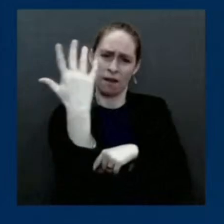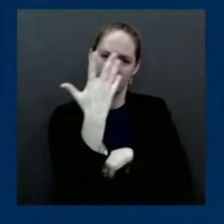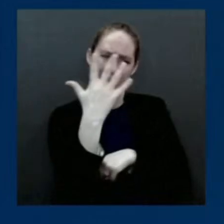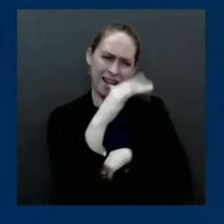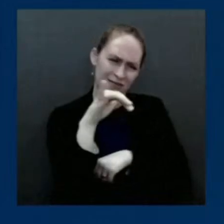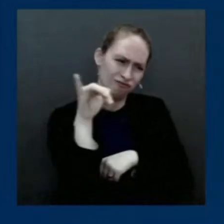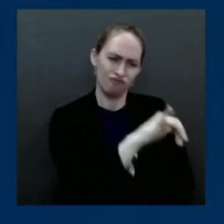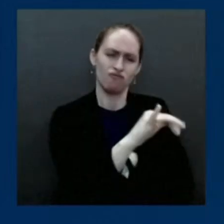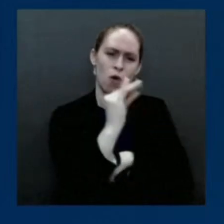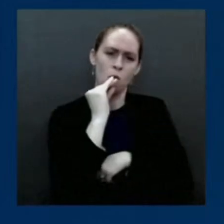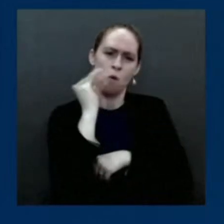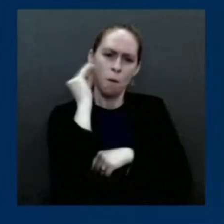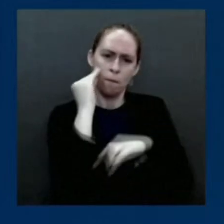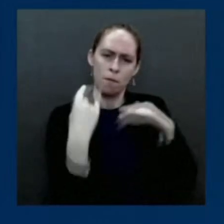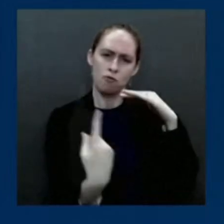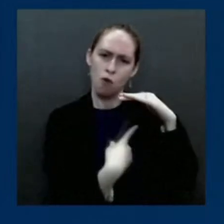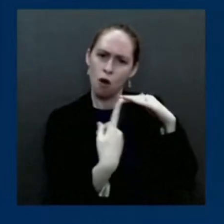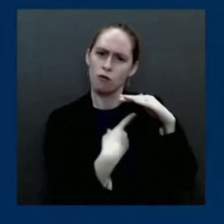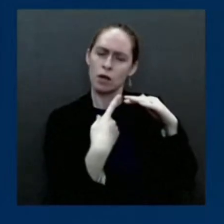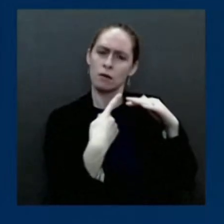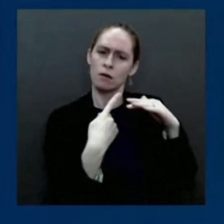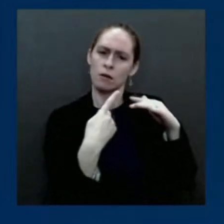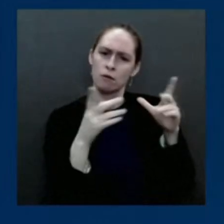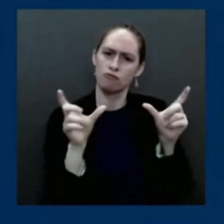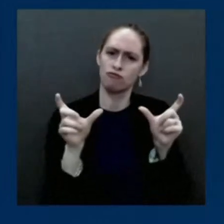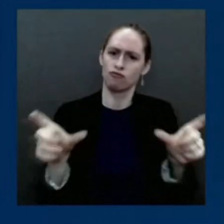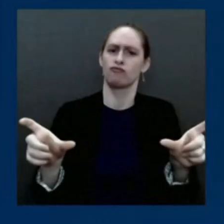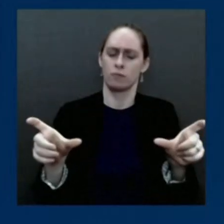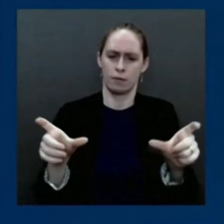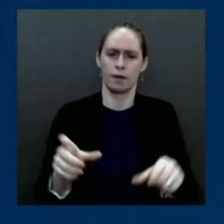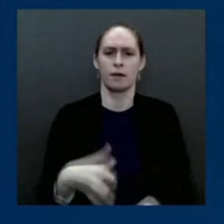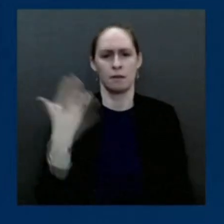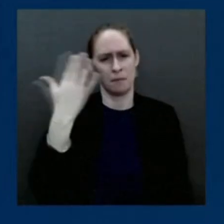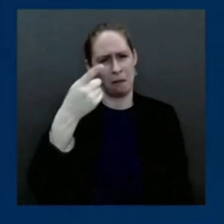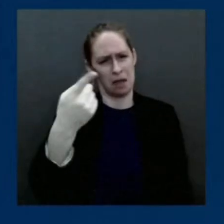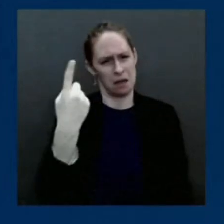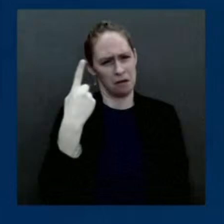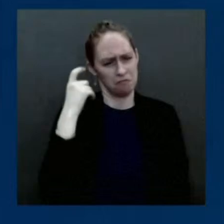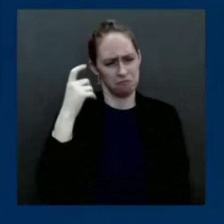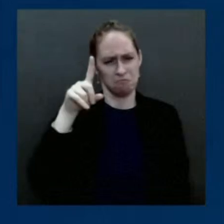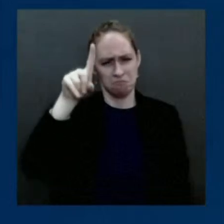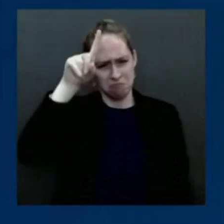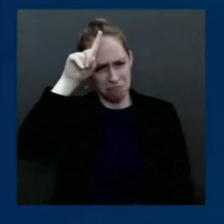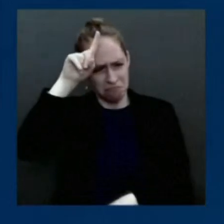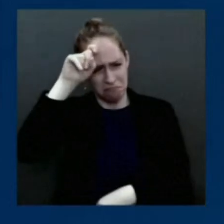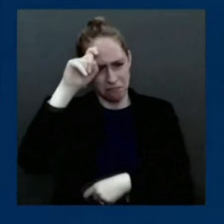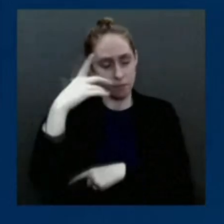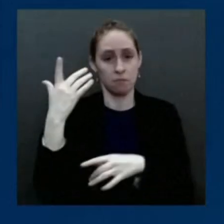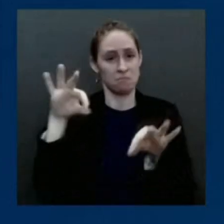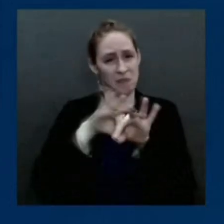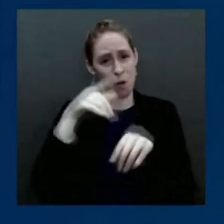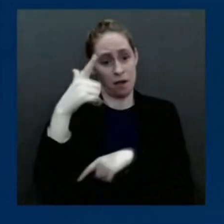SHOULD. MANY ARE ASKING WHY DO WE NOT REQUIRE A TEST AT THE END OF